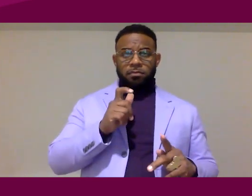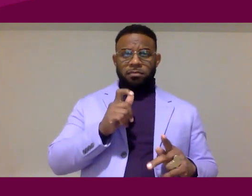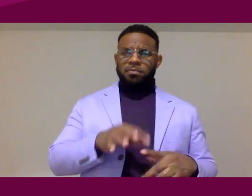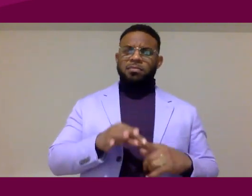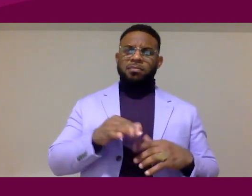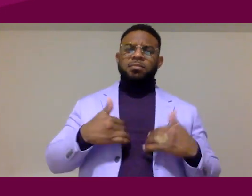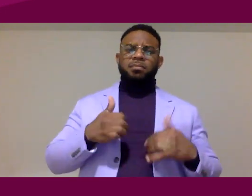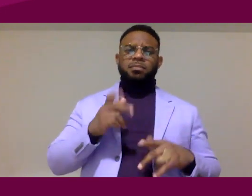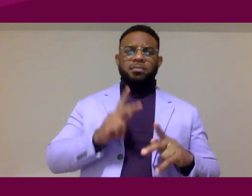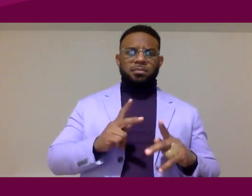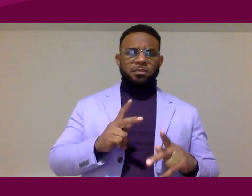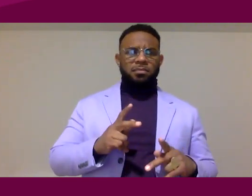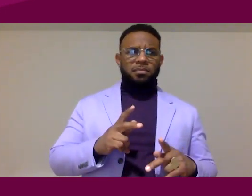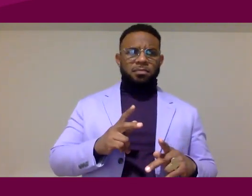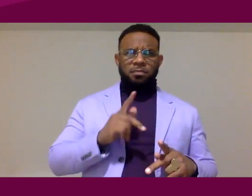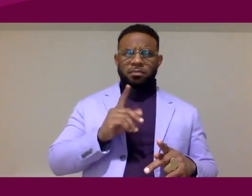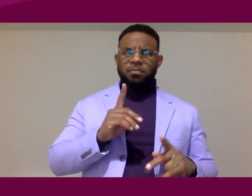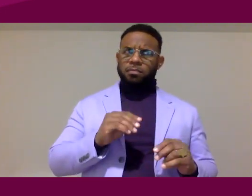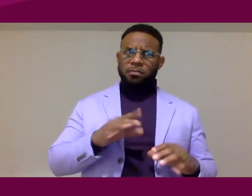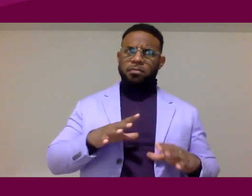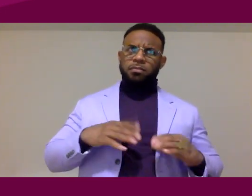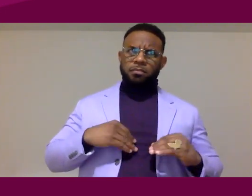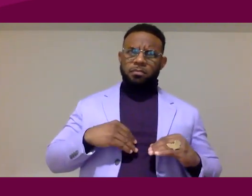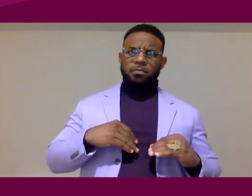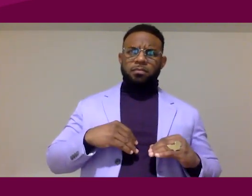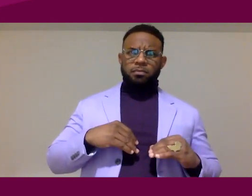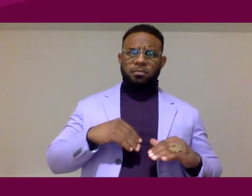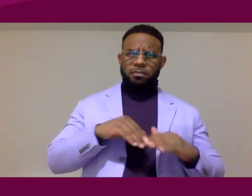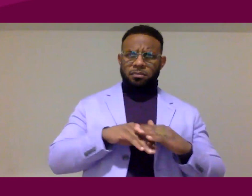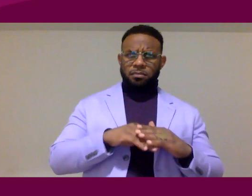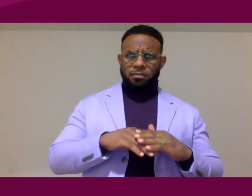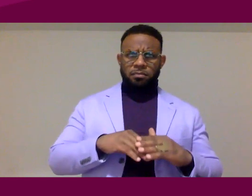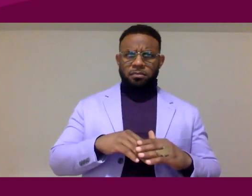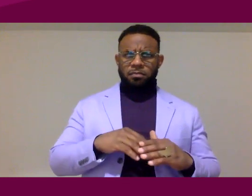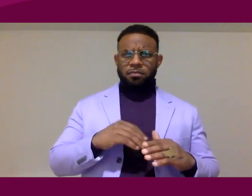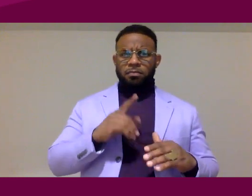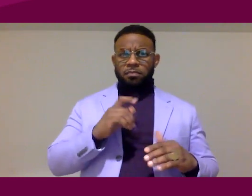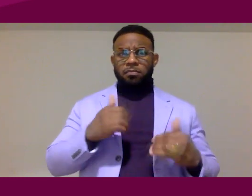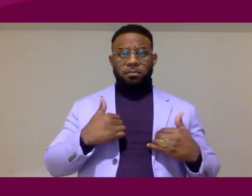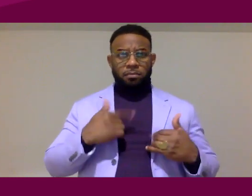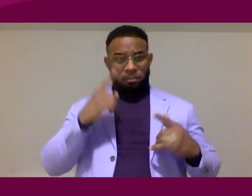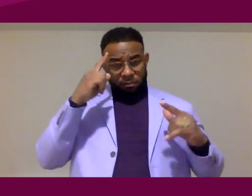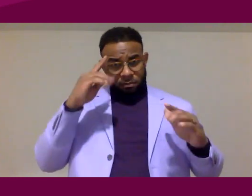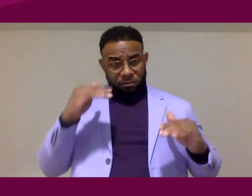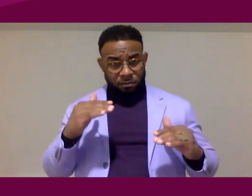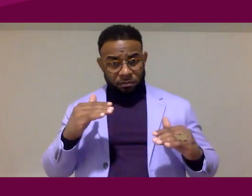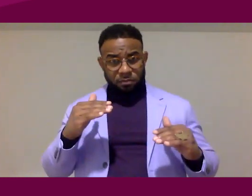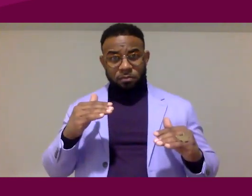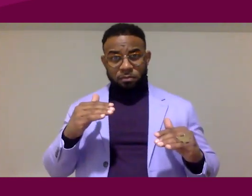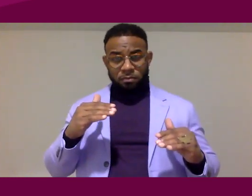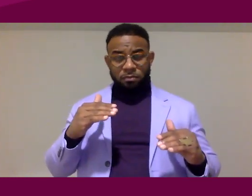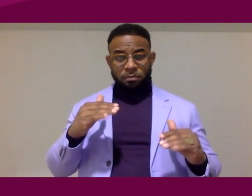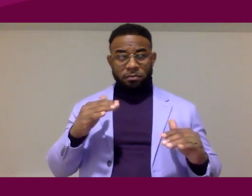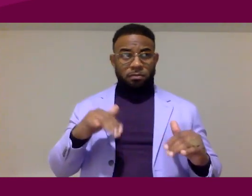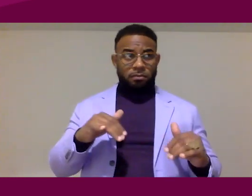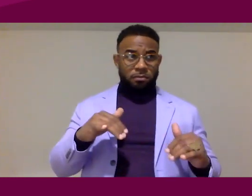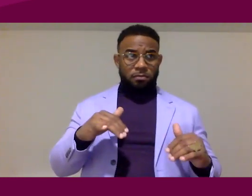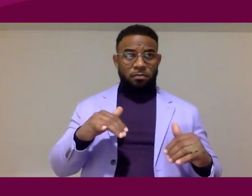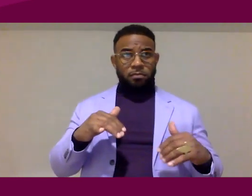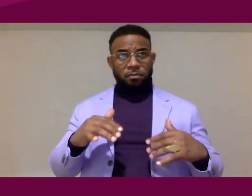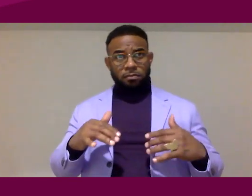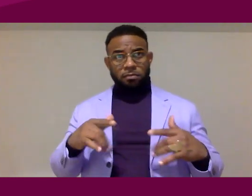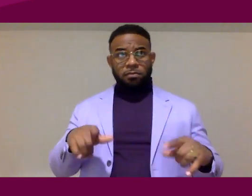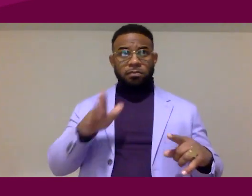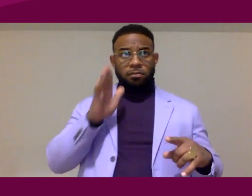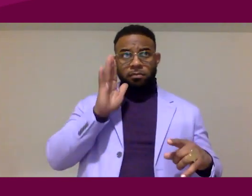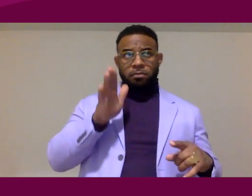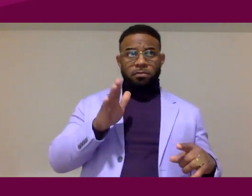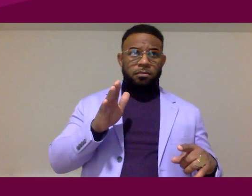younger people who do own accessibility and who have an expectation that they will be